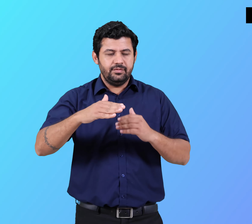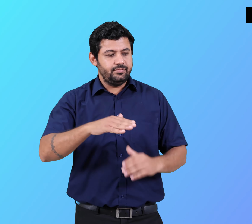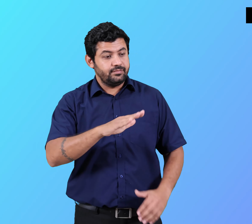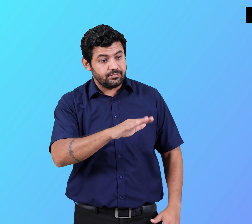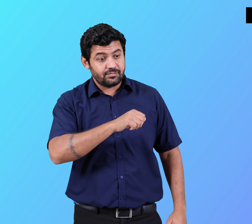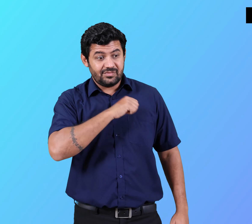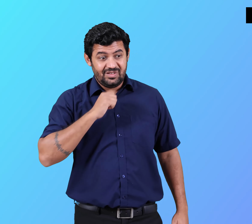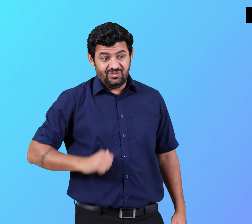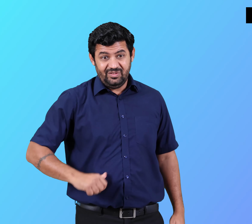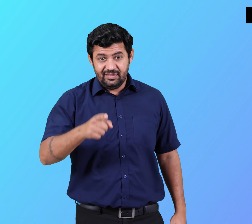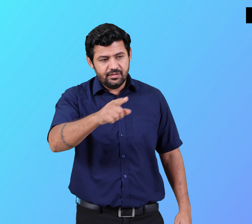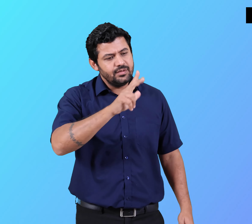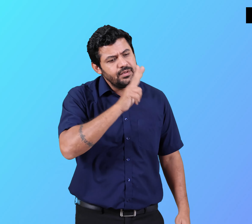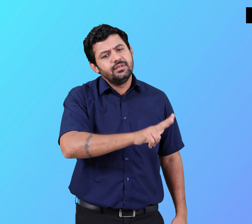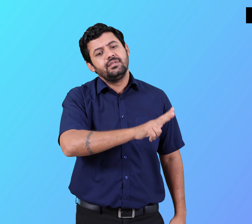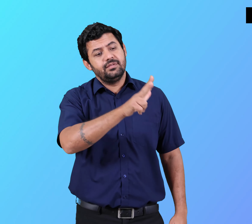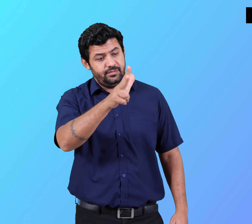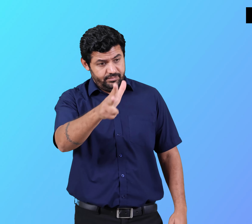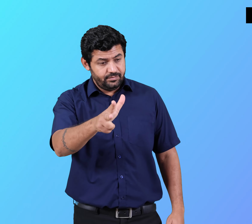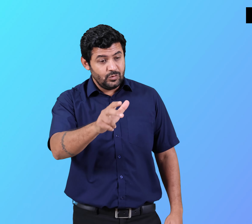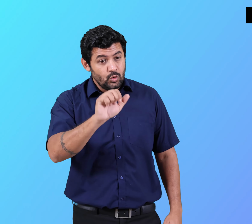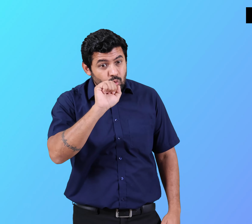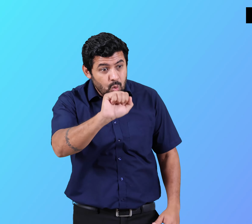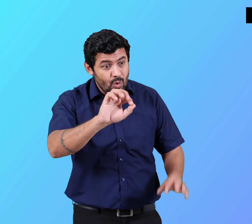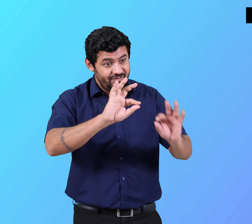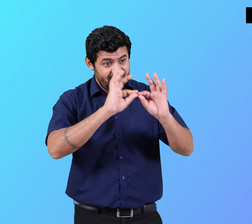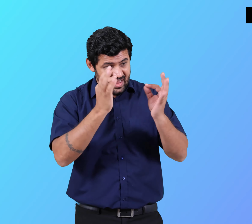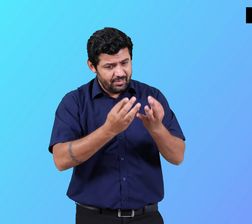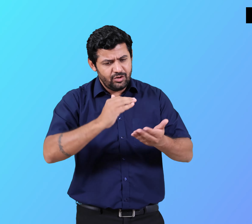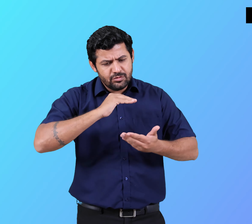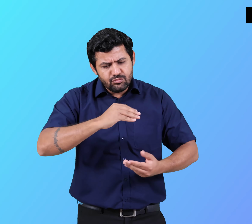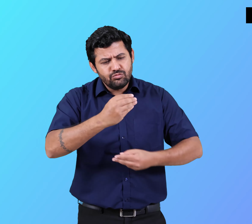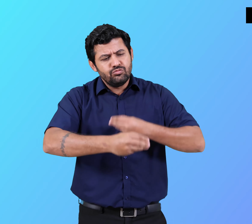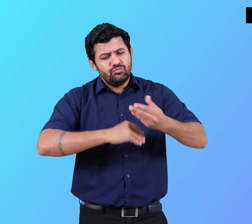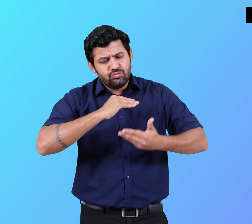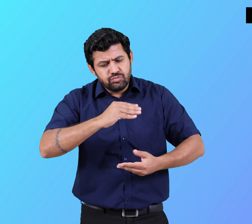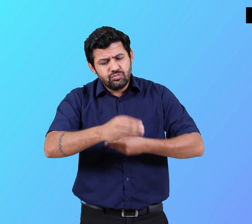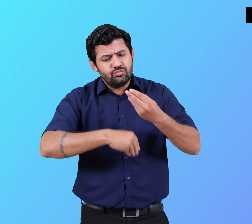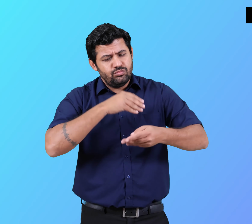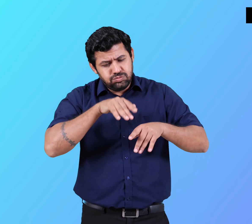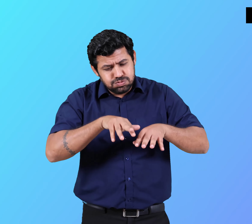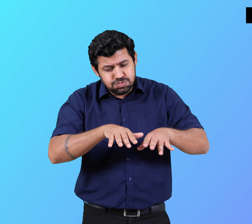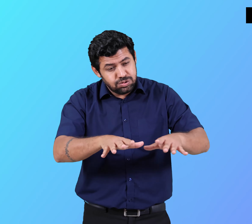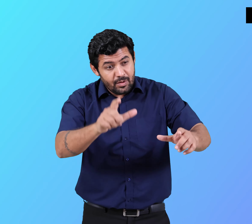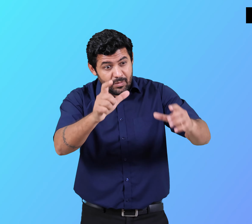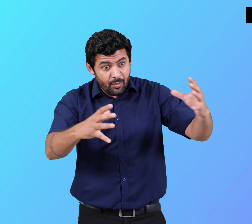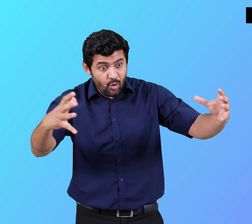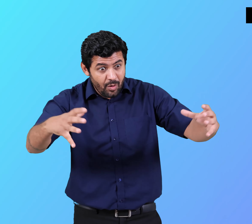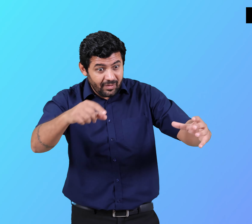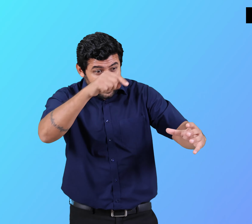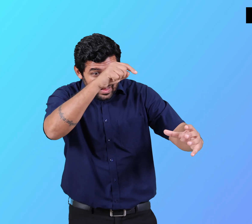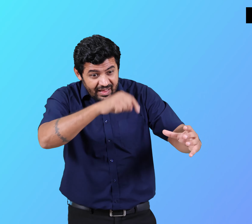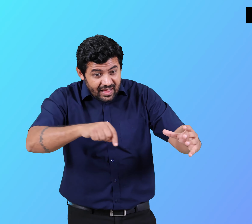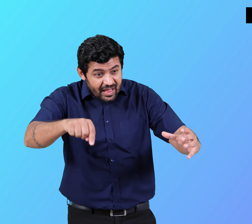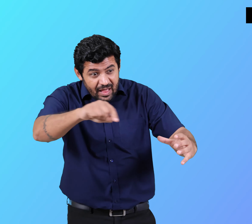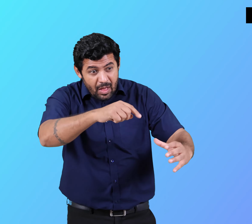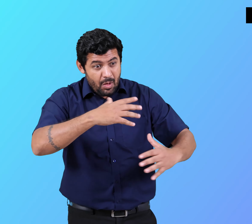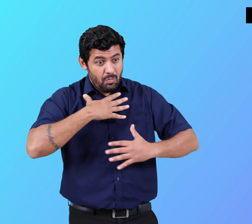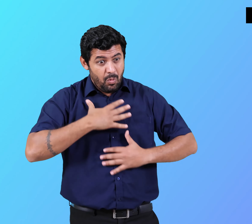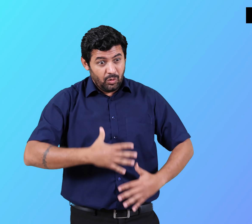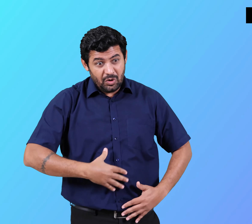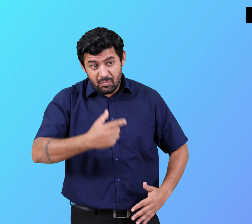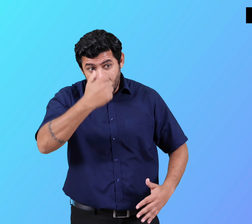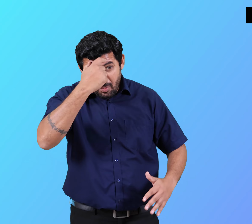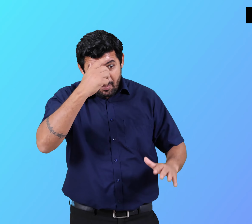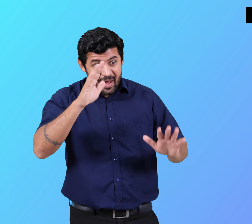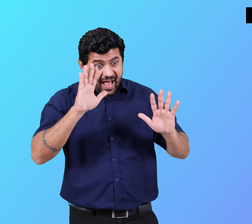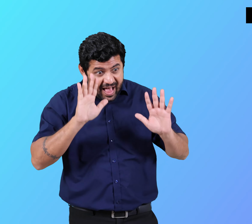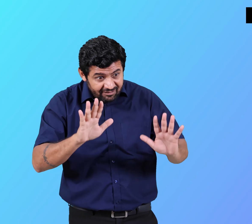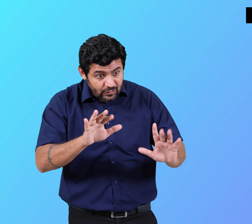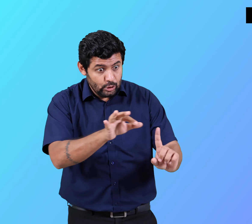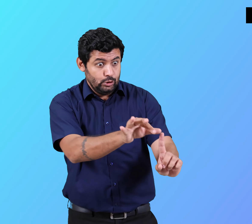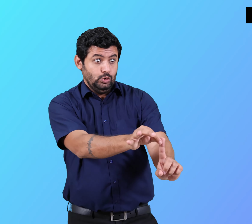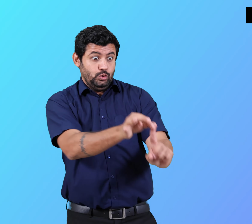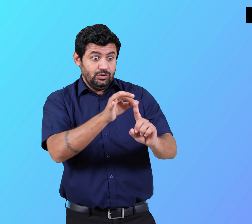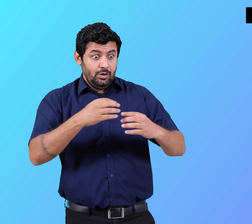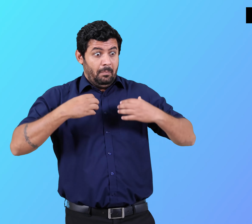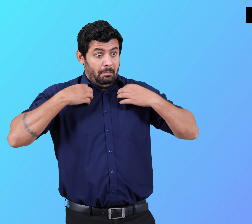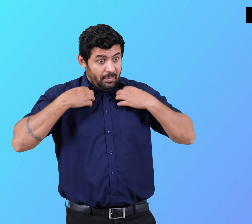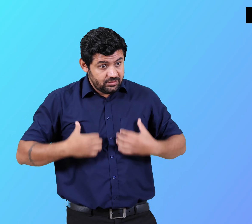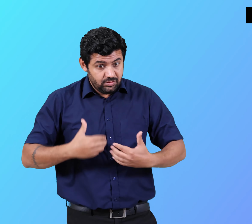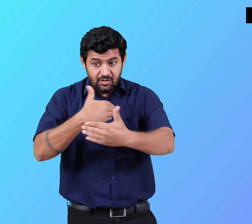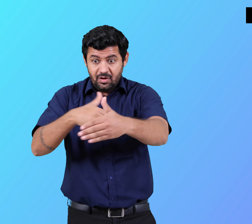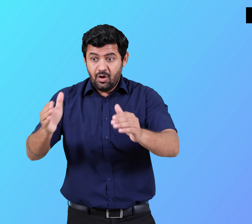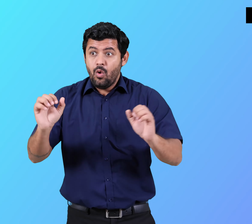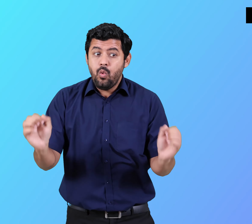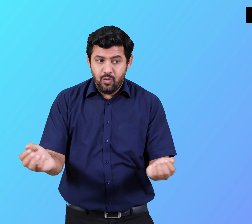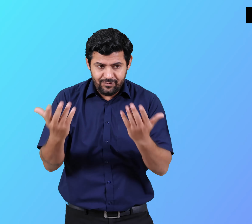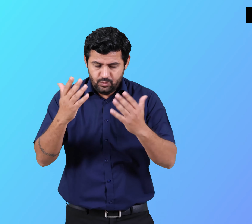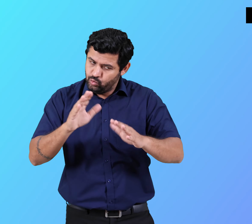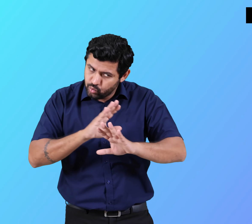“Tell Aaron: If any of your descendants have anything wrong with them, they must not offer the food to their God.